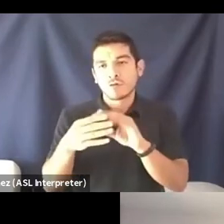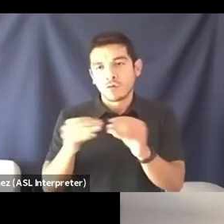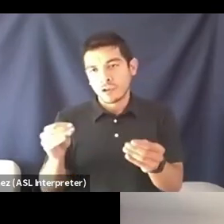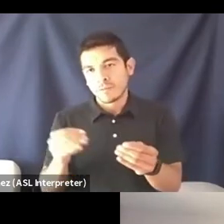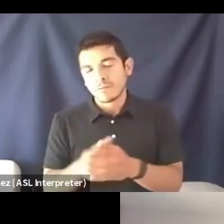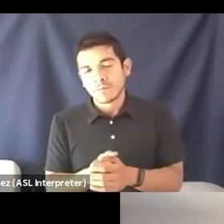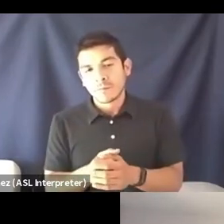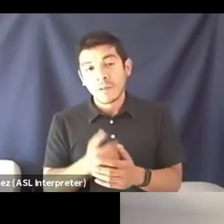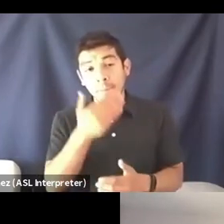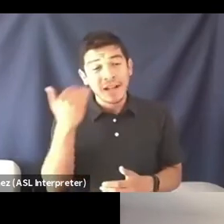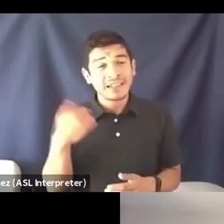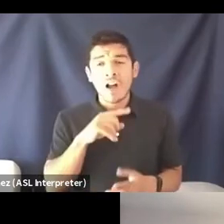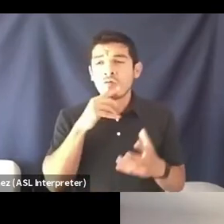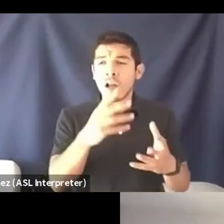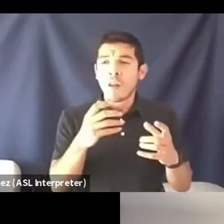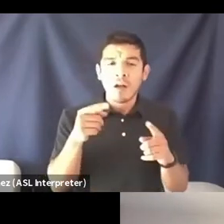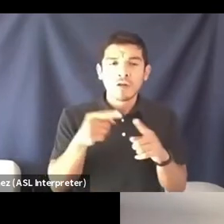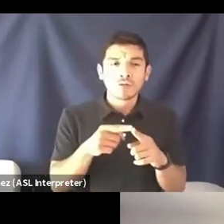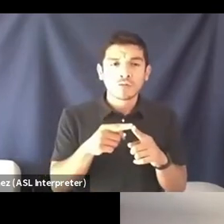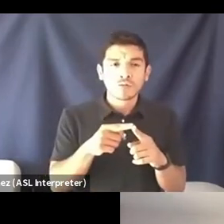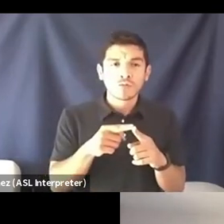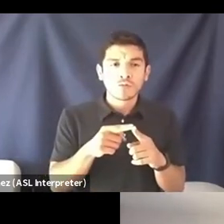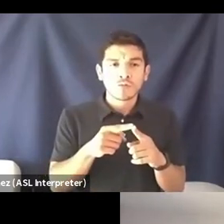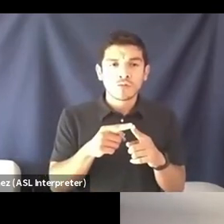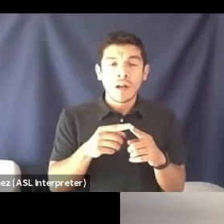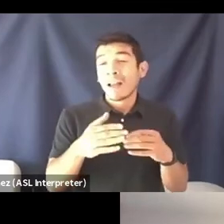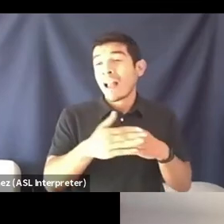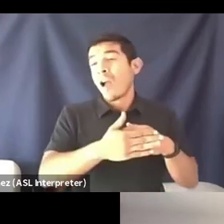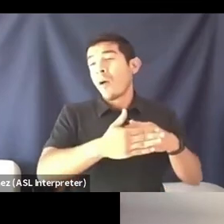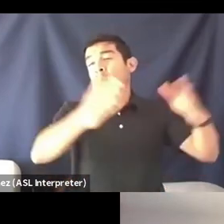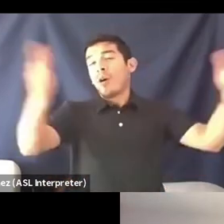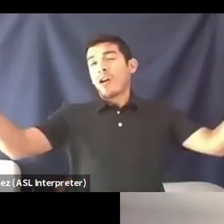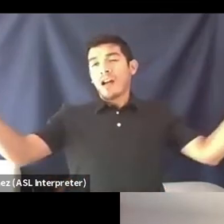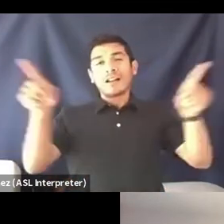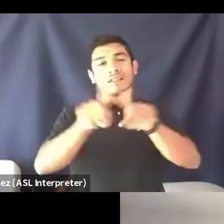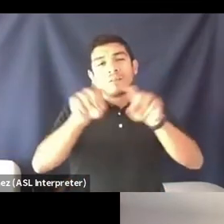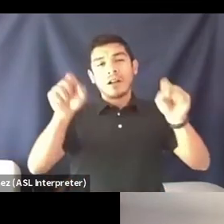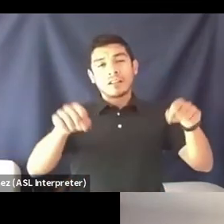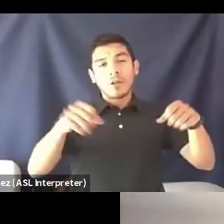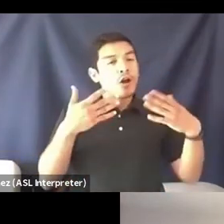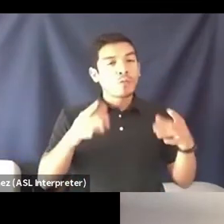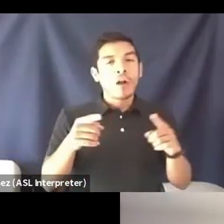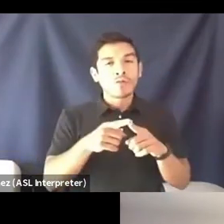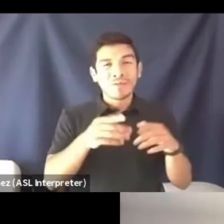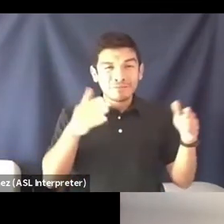Because we really wanted it to be as broad as possible. And we don't want it to be just thought of as a true crime film.